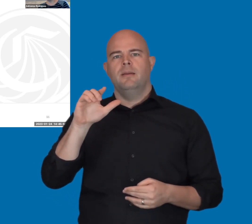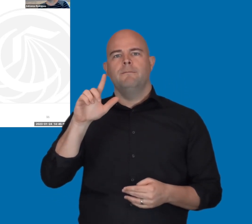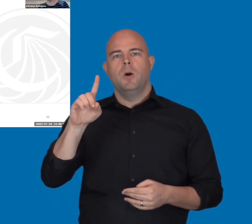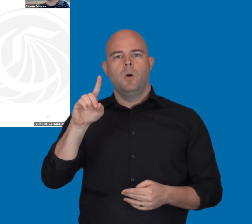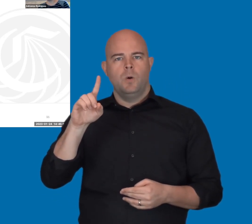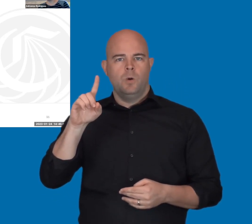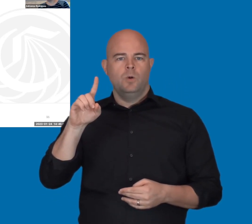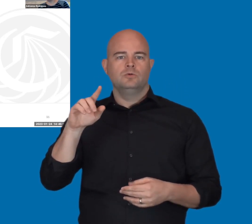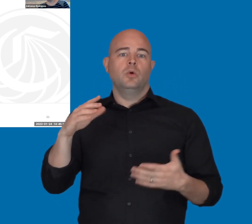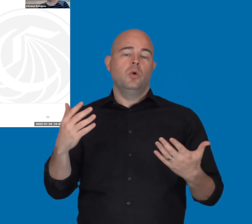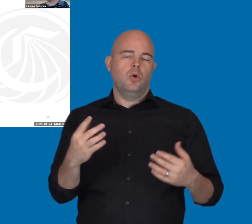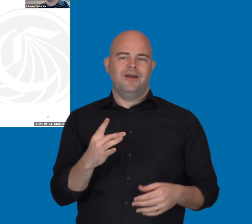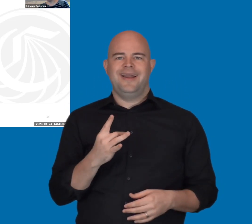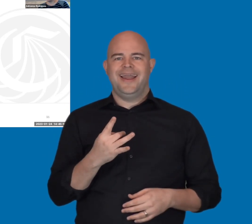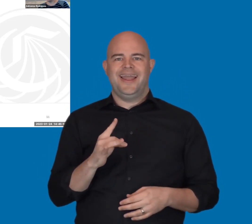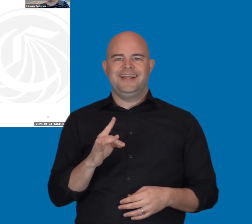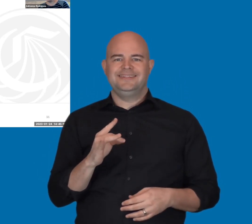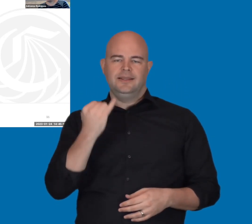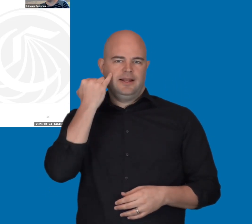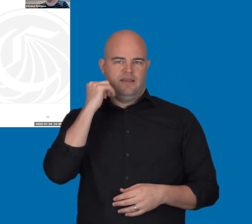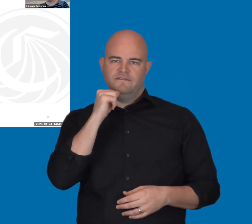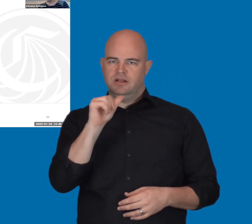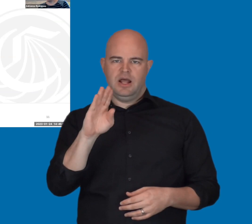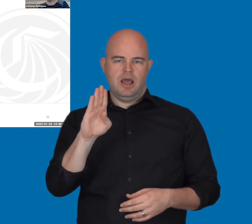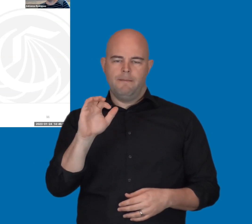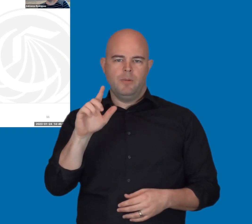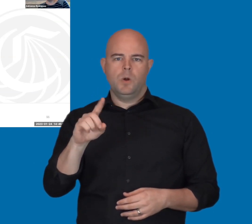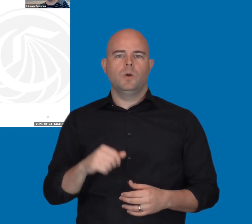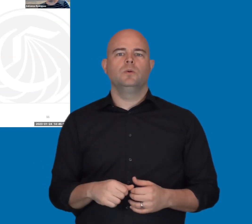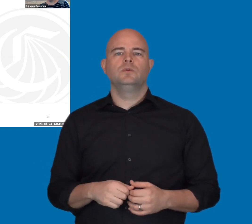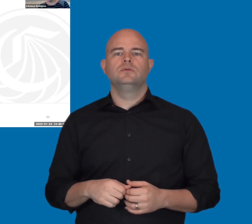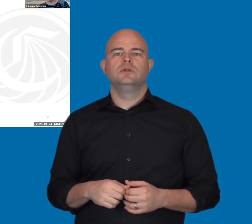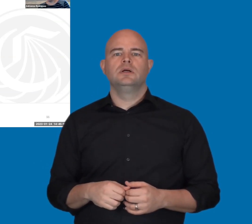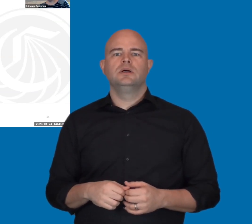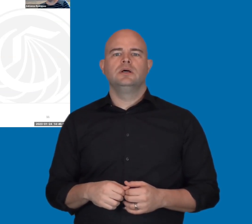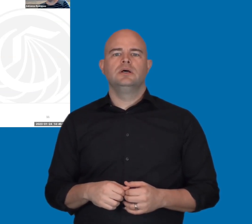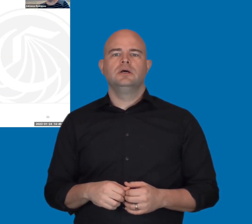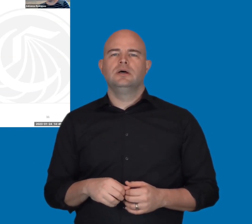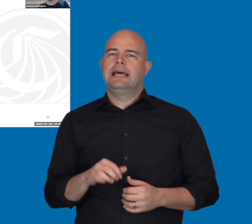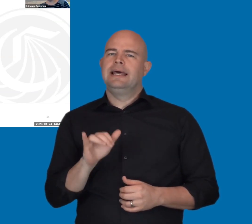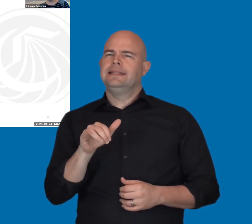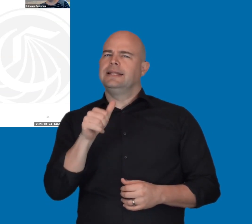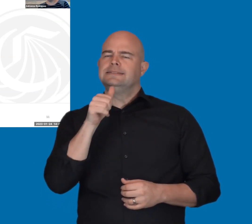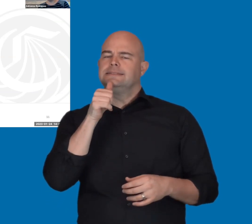or 18-point font if it's not bold. That's not an absolute.